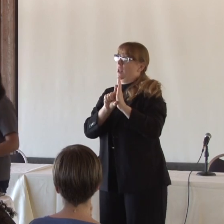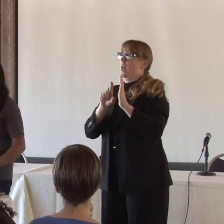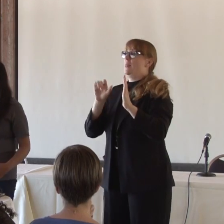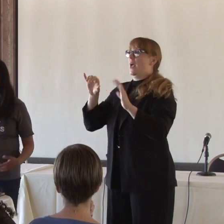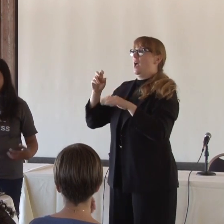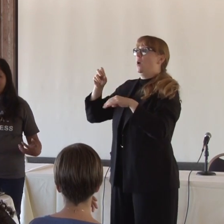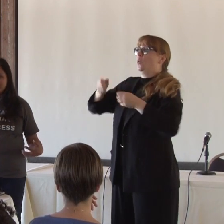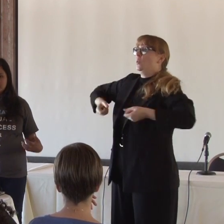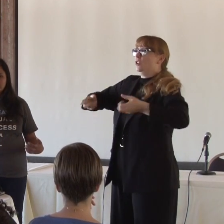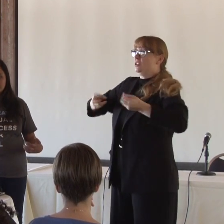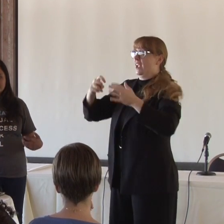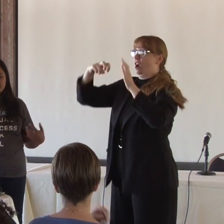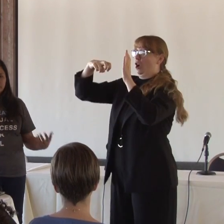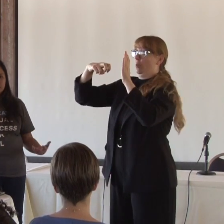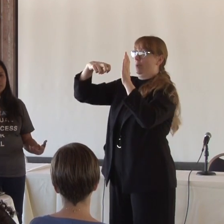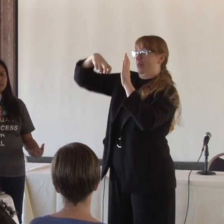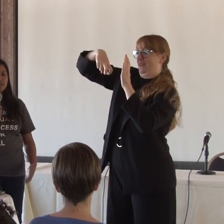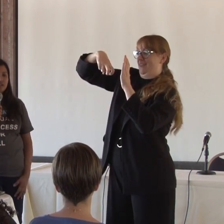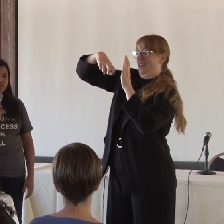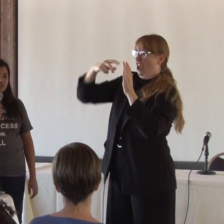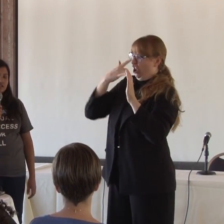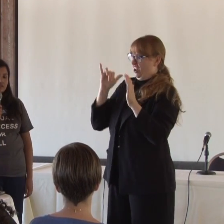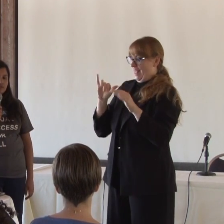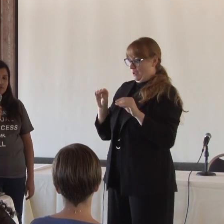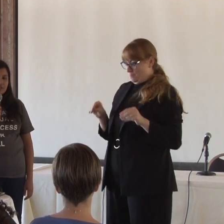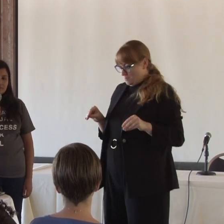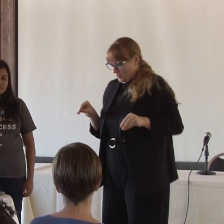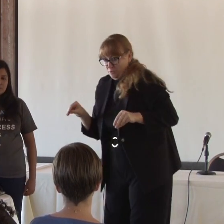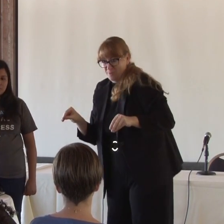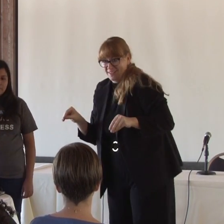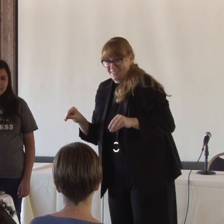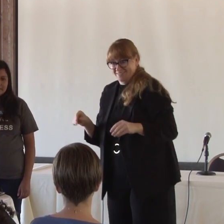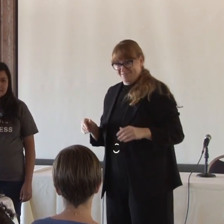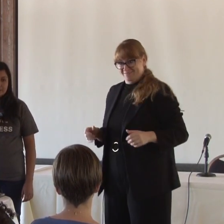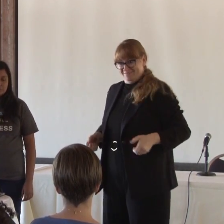symbol be slightly slanted forward to say that someone is in motion.